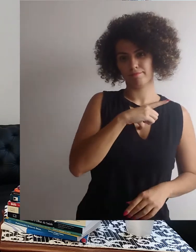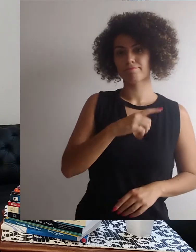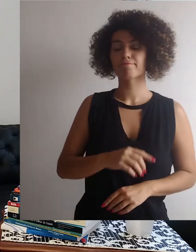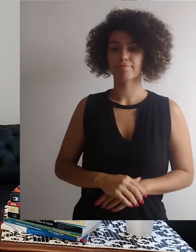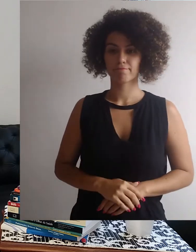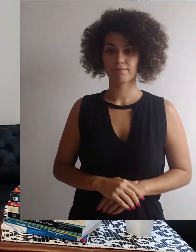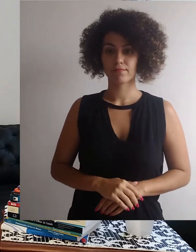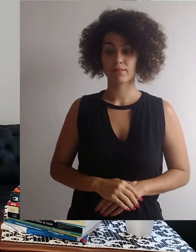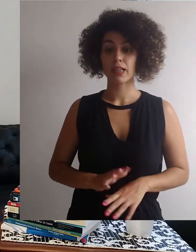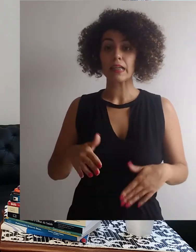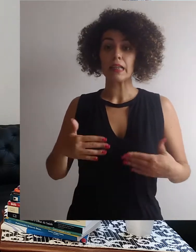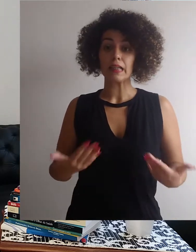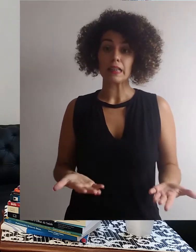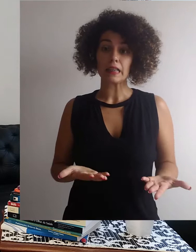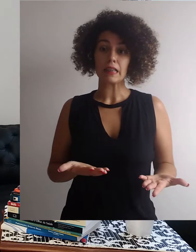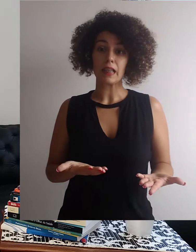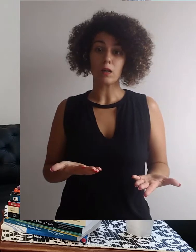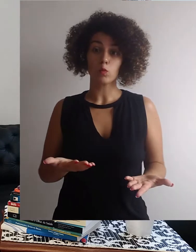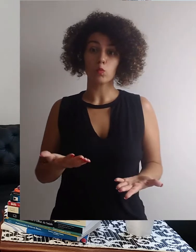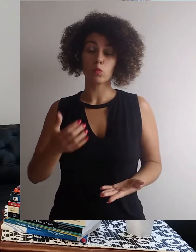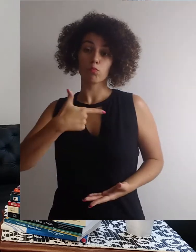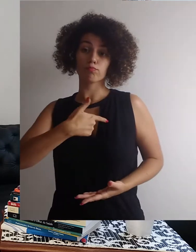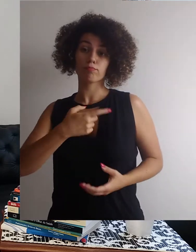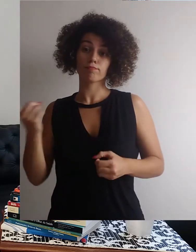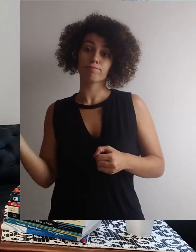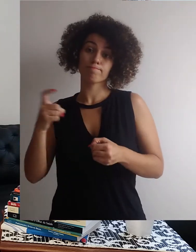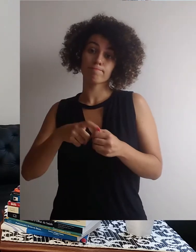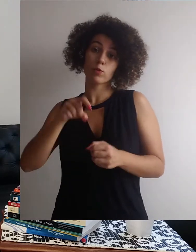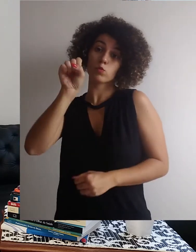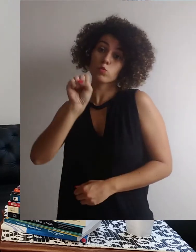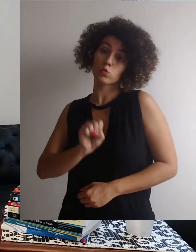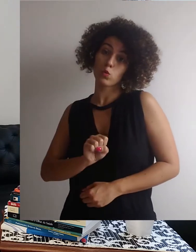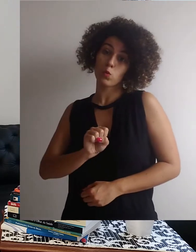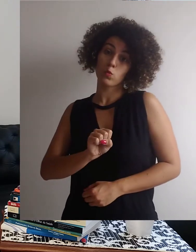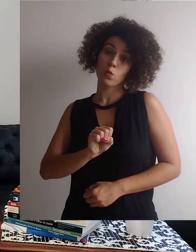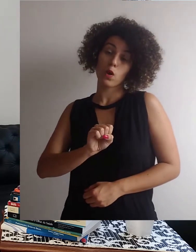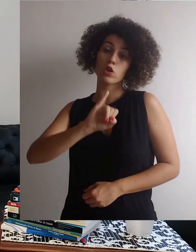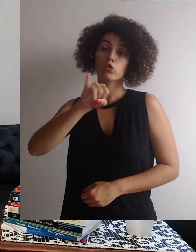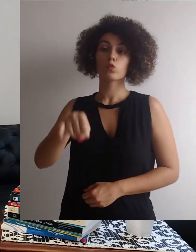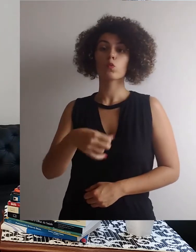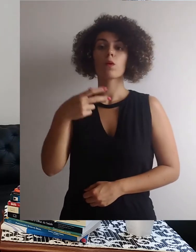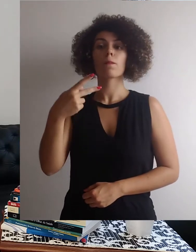by nature rigged with an open vote, with a halter. Then, unable to complain, Getúlio returned to Rio